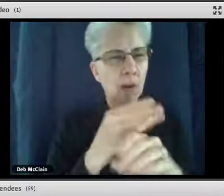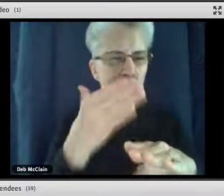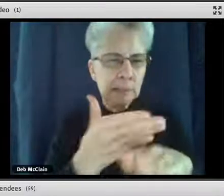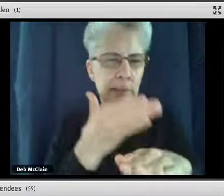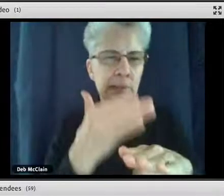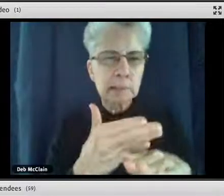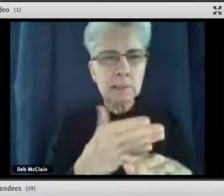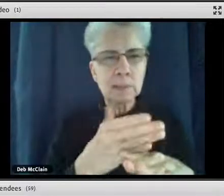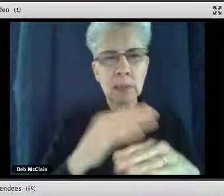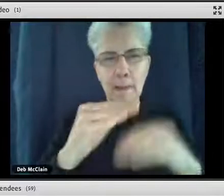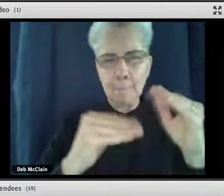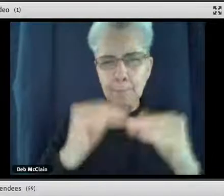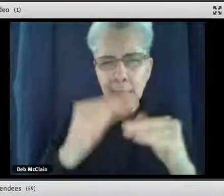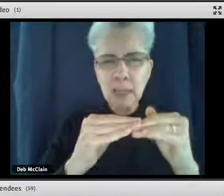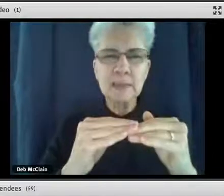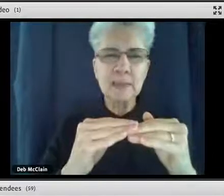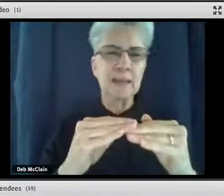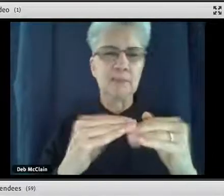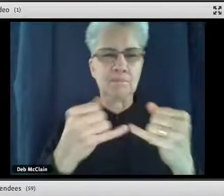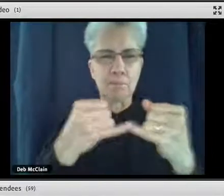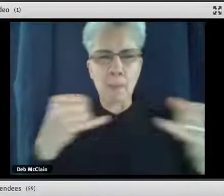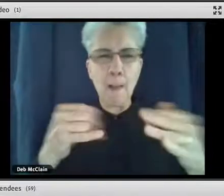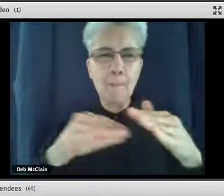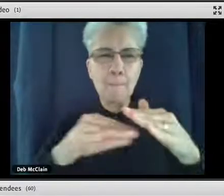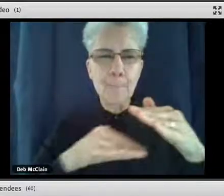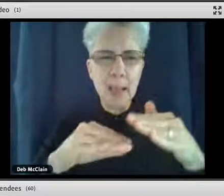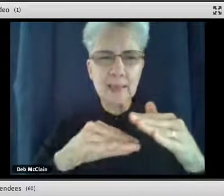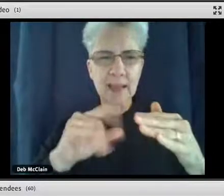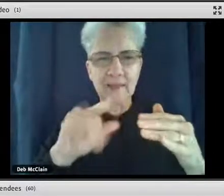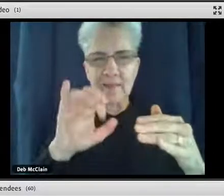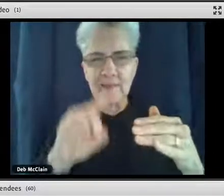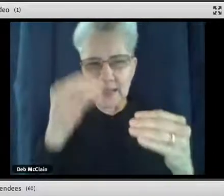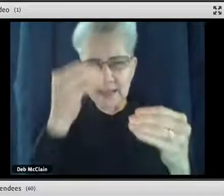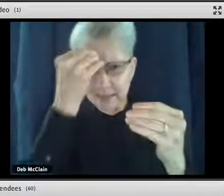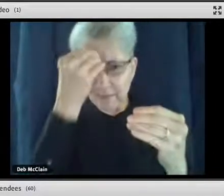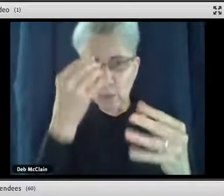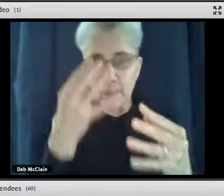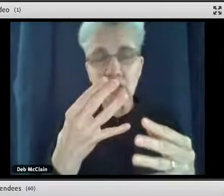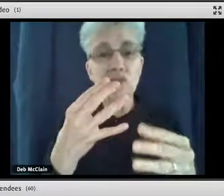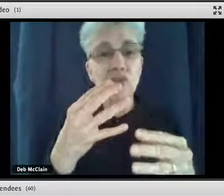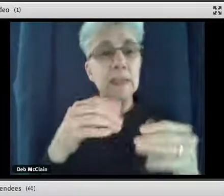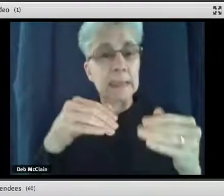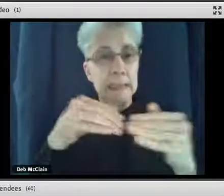some fixed field information, some just basic ones. So not everything, but just a few fixed fields